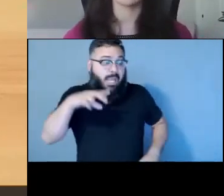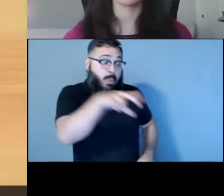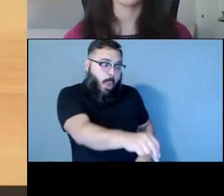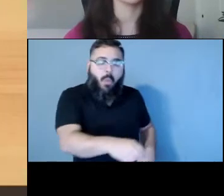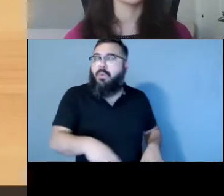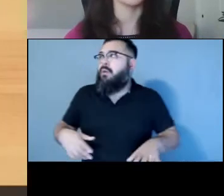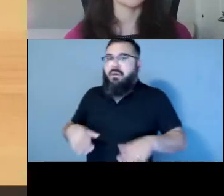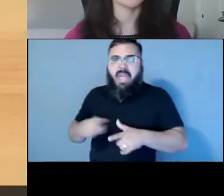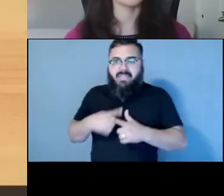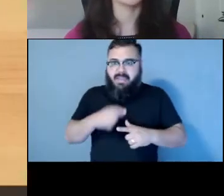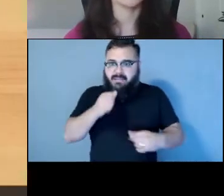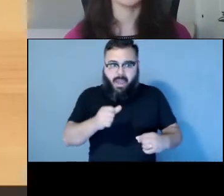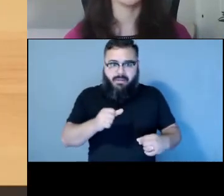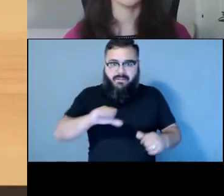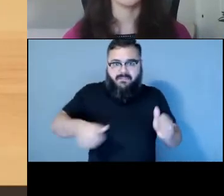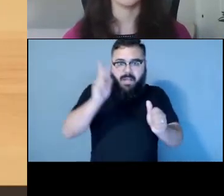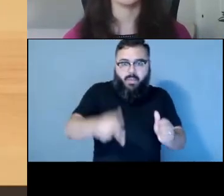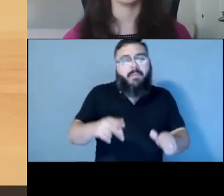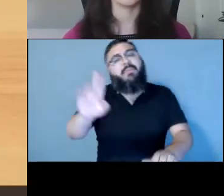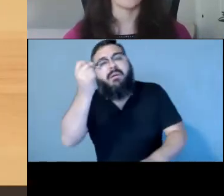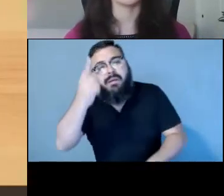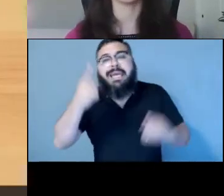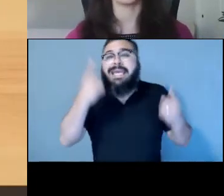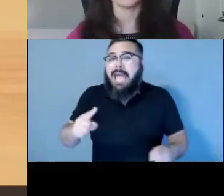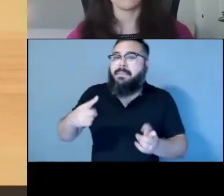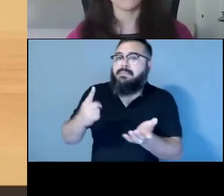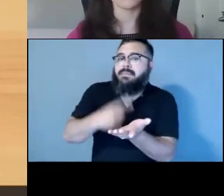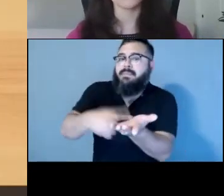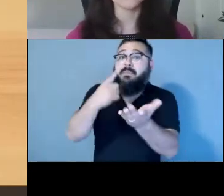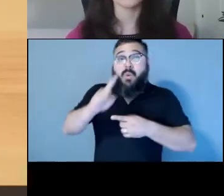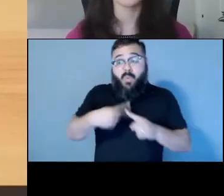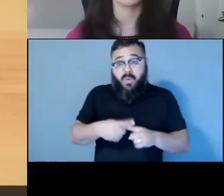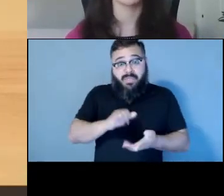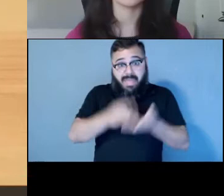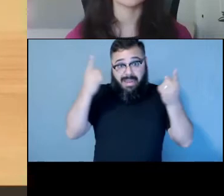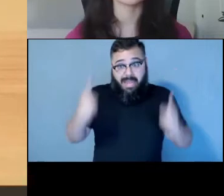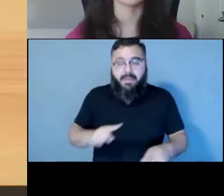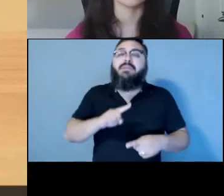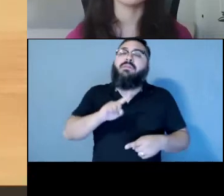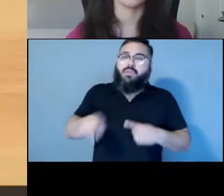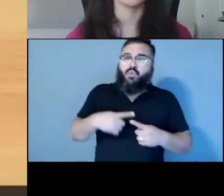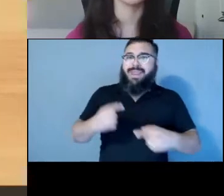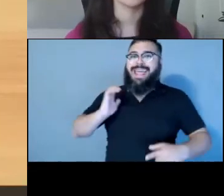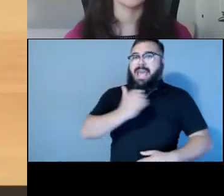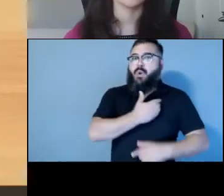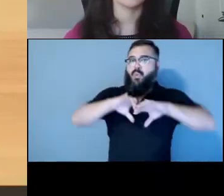Unfortunately, those things happen sometimes and when that happens, that's when my organization Disability Rights Texas might get involved.